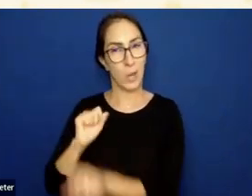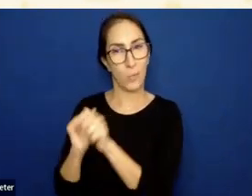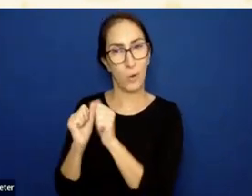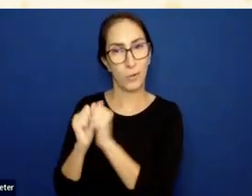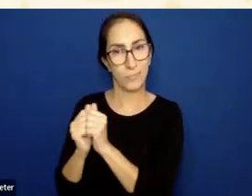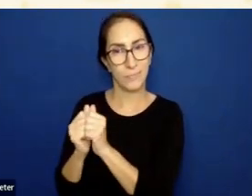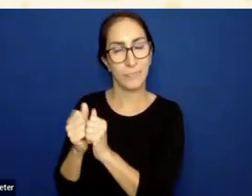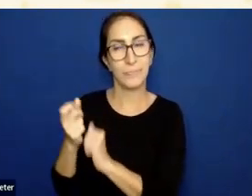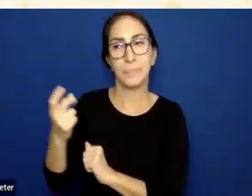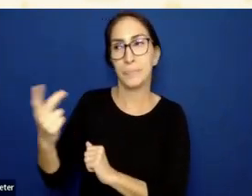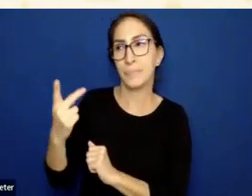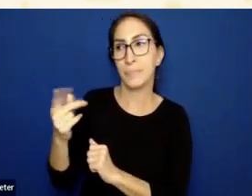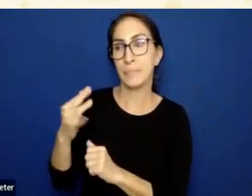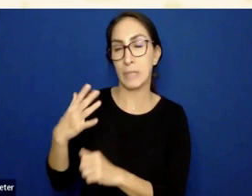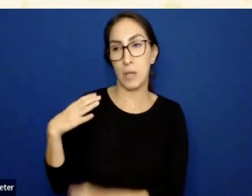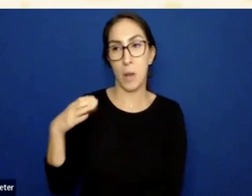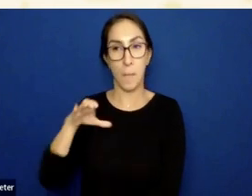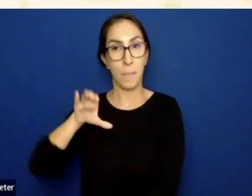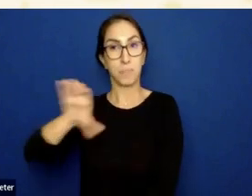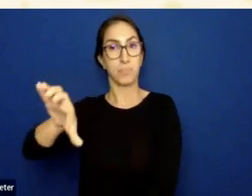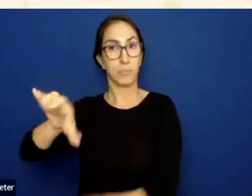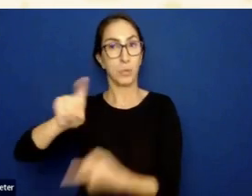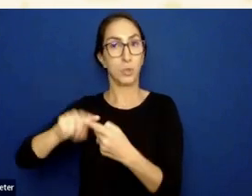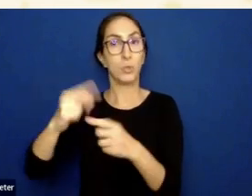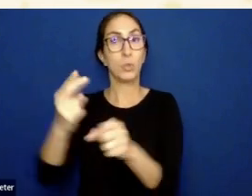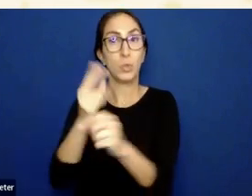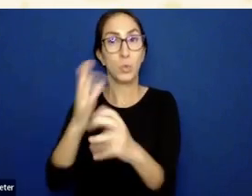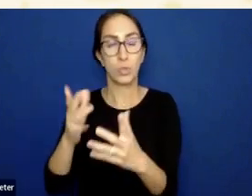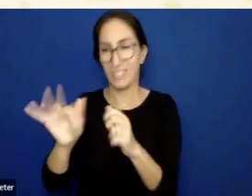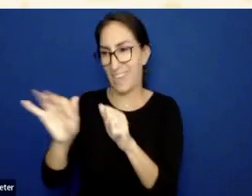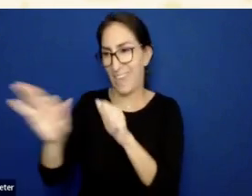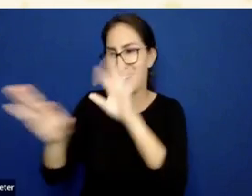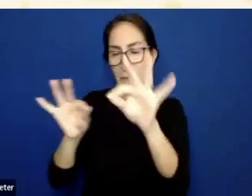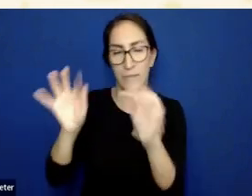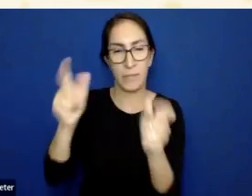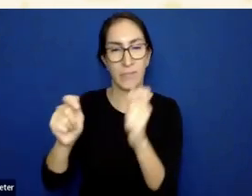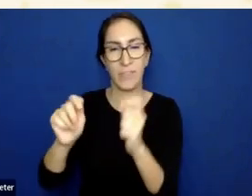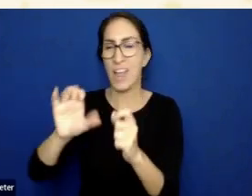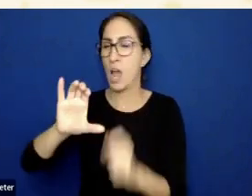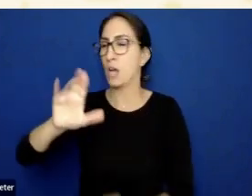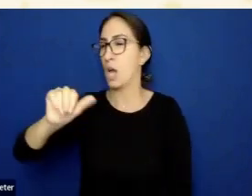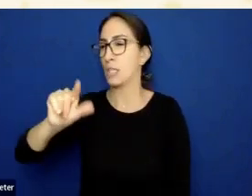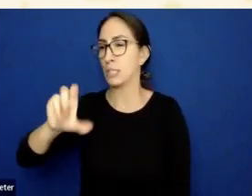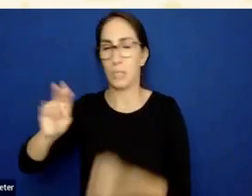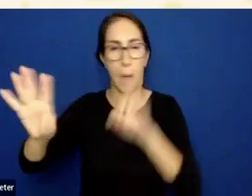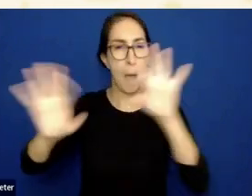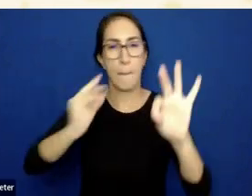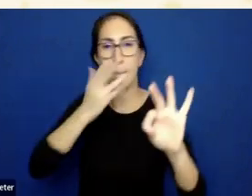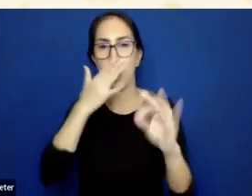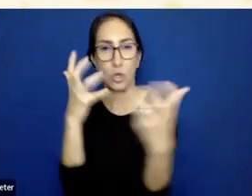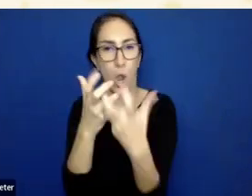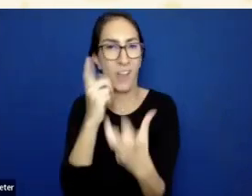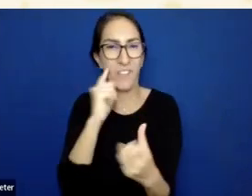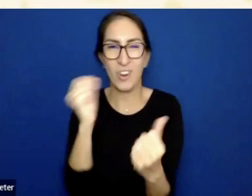to the users to customize everything. So one of the biggest challenges they had is that,